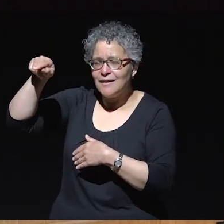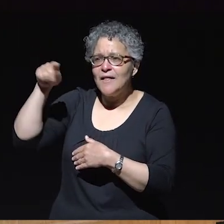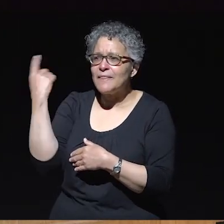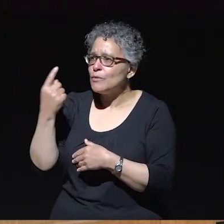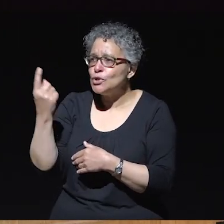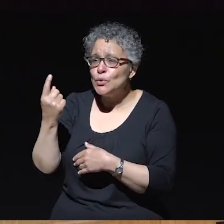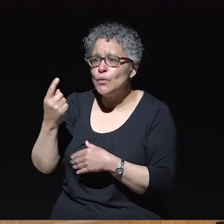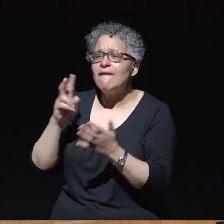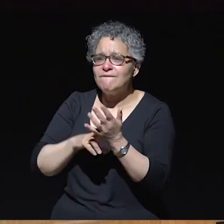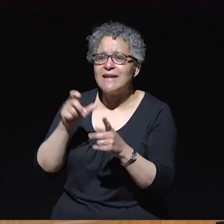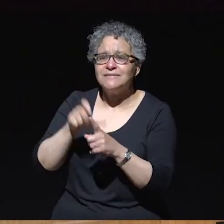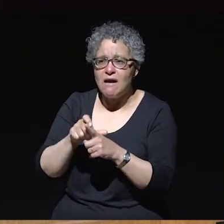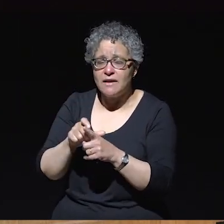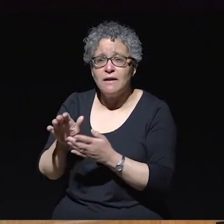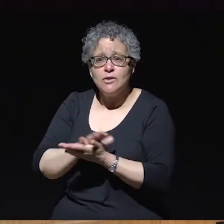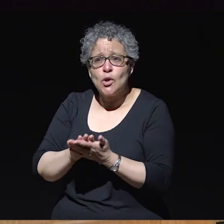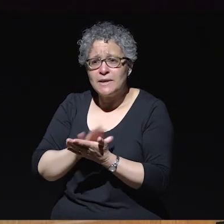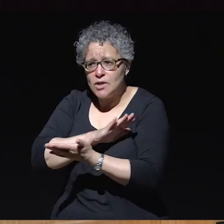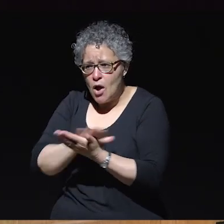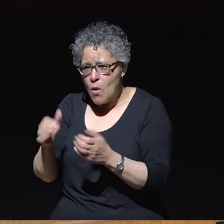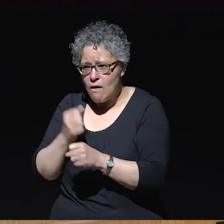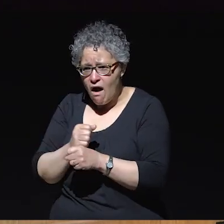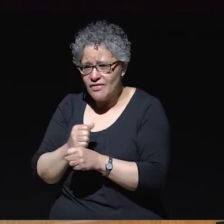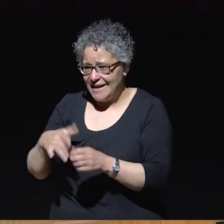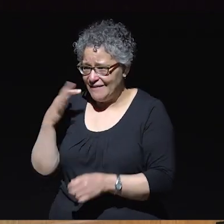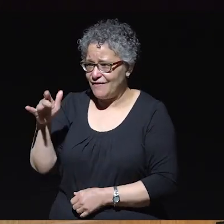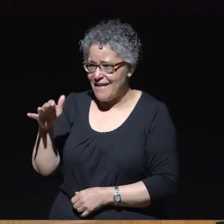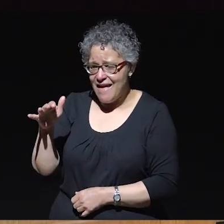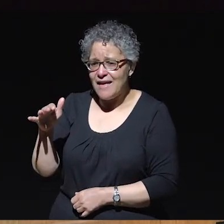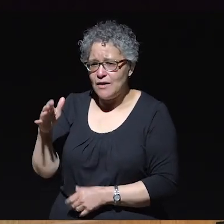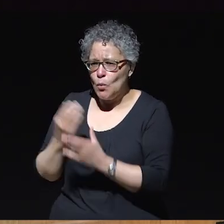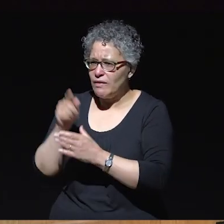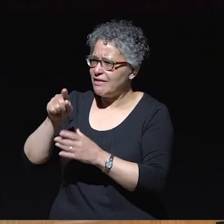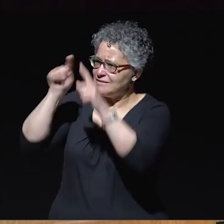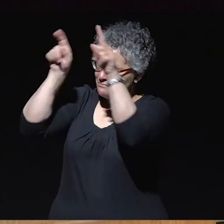So, Van Dyck was very much in Hogarth's mind as indeed he was with many artists of the period.